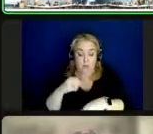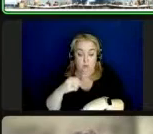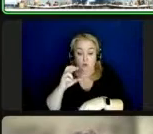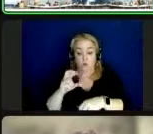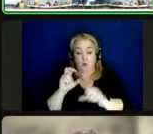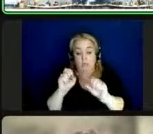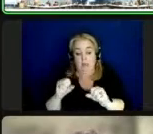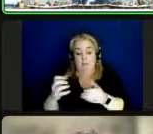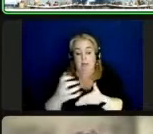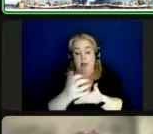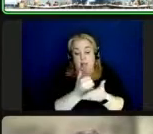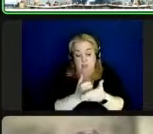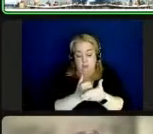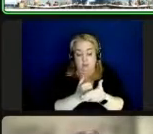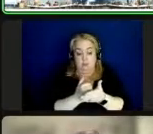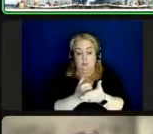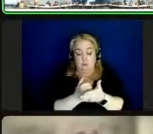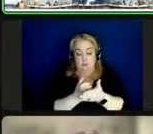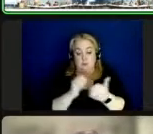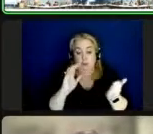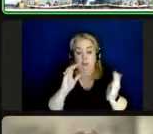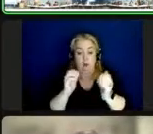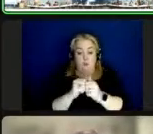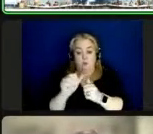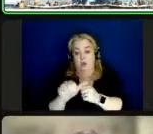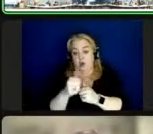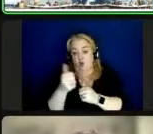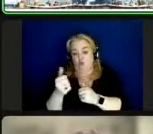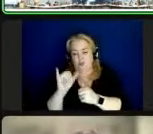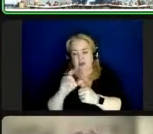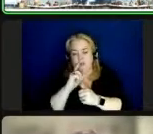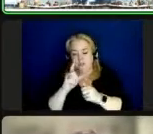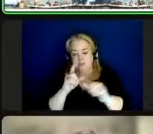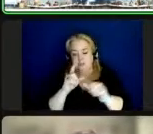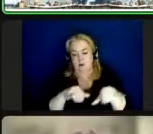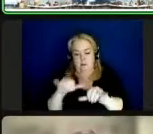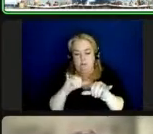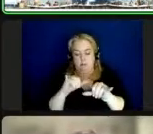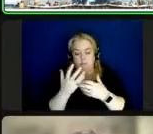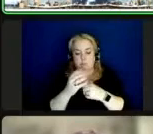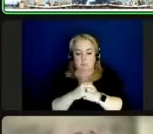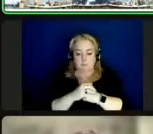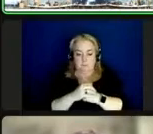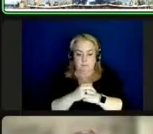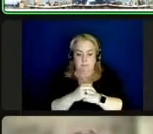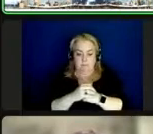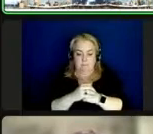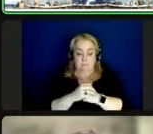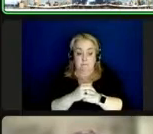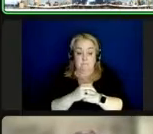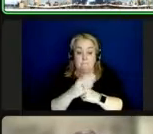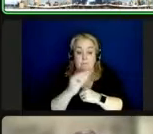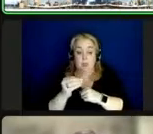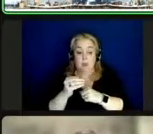THE MODEL ALSO ACCOUNTS FOR SOME TAX THAT MAY BE DELINQUENT